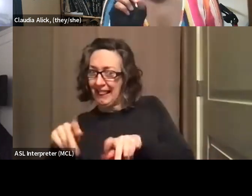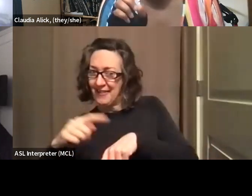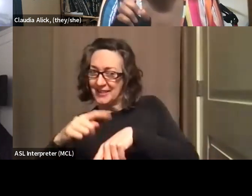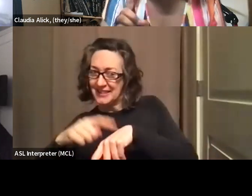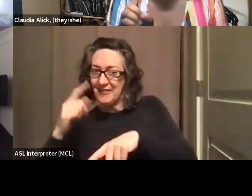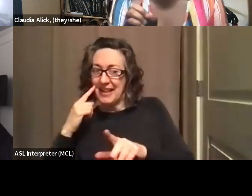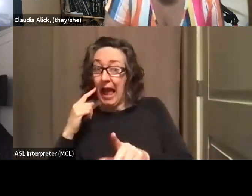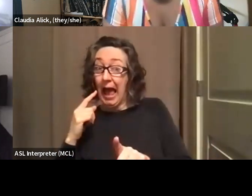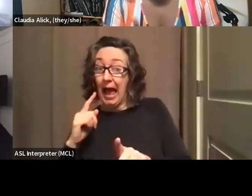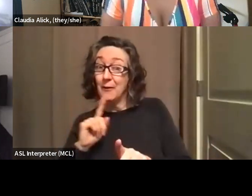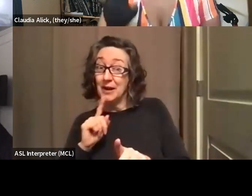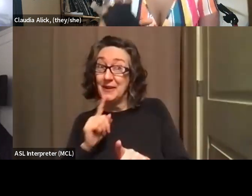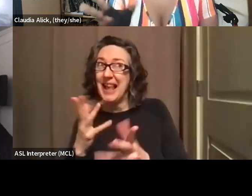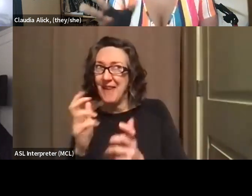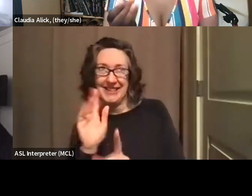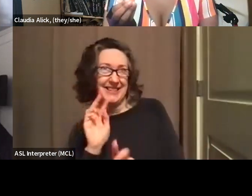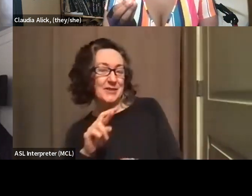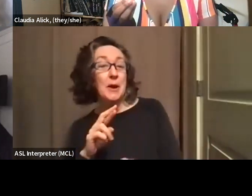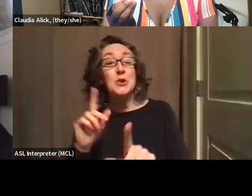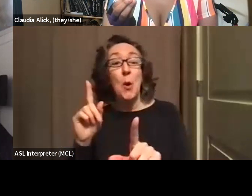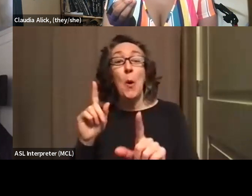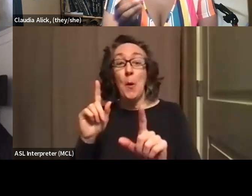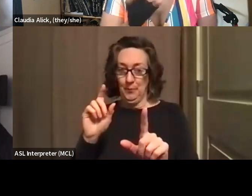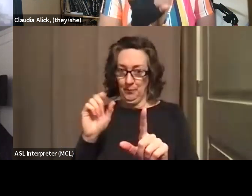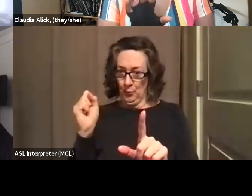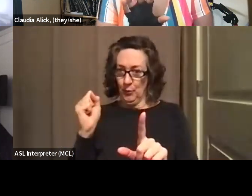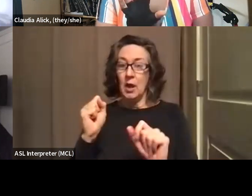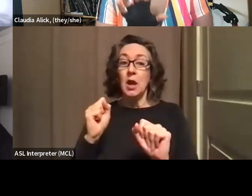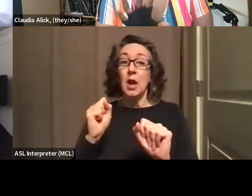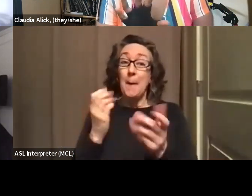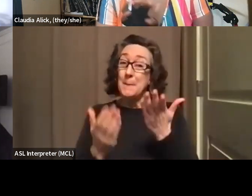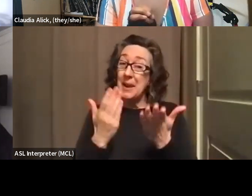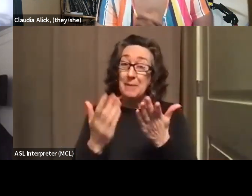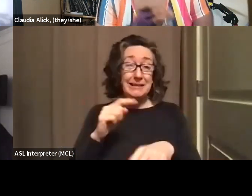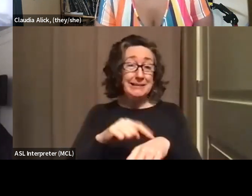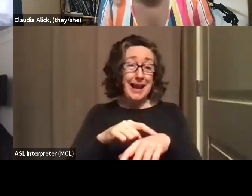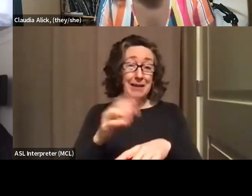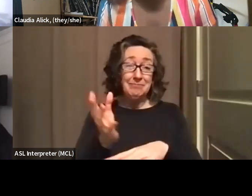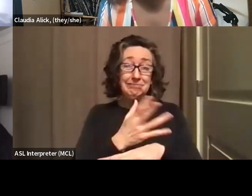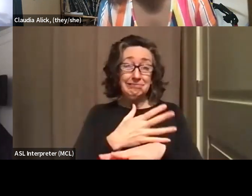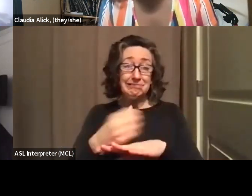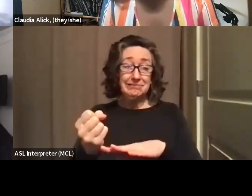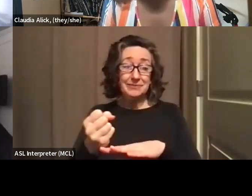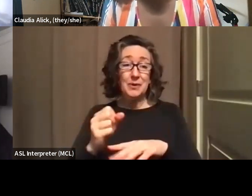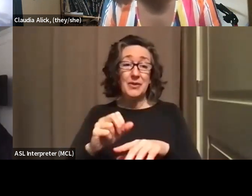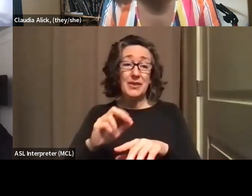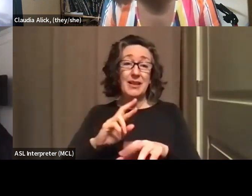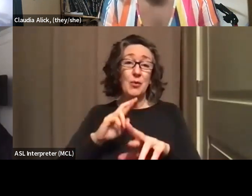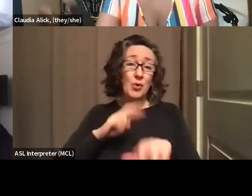So please do, and we might not have time to respond to the question about cognitive disability.